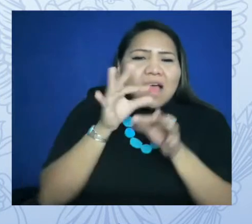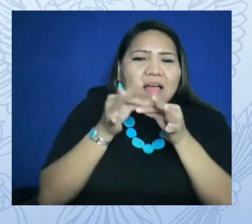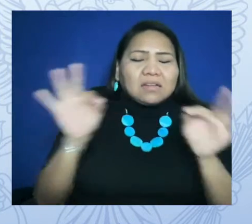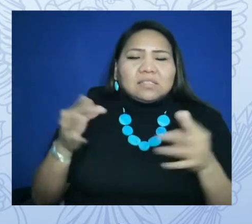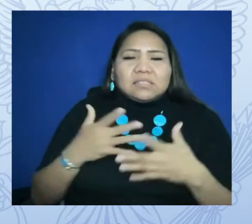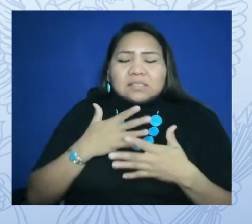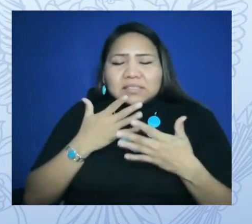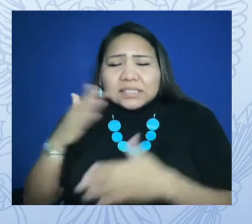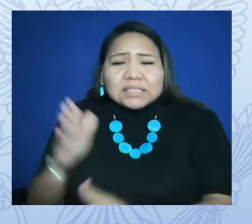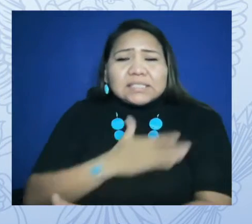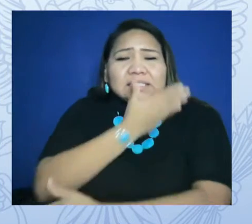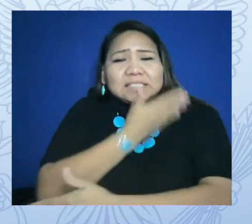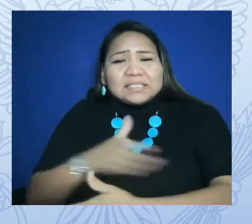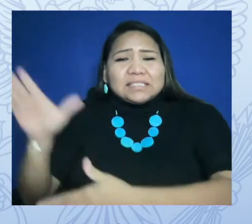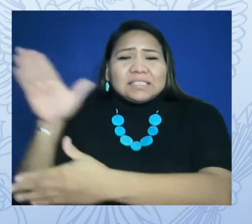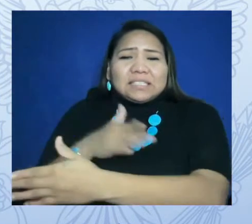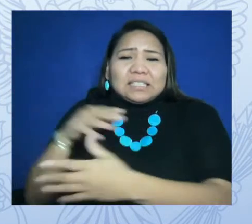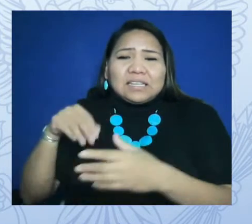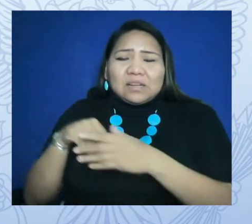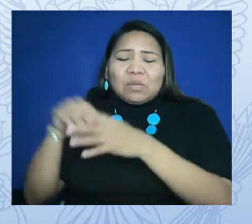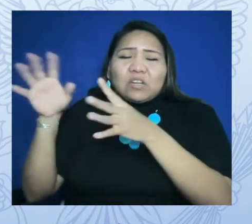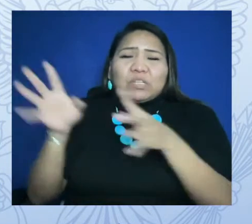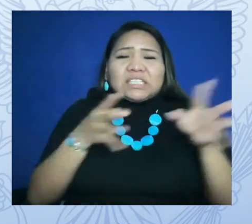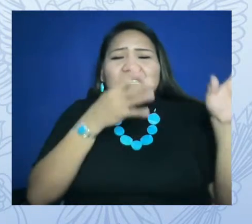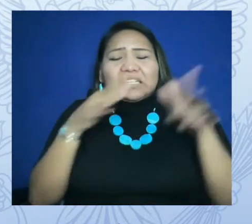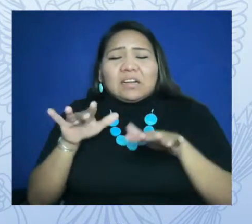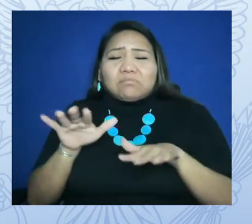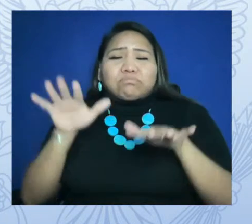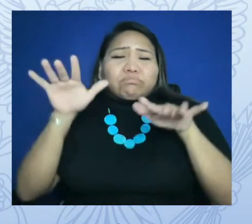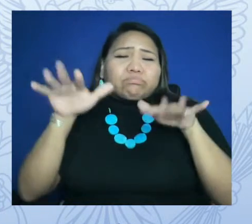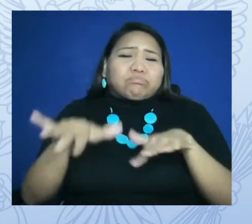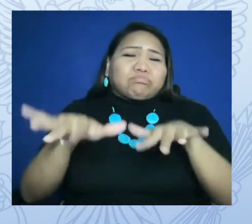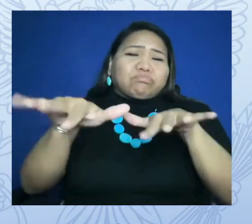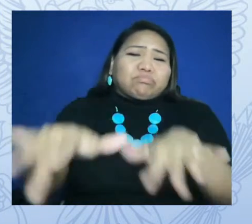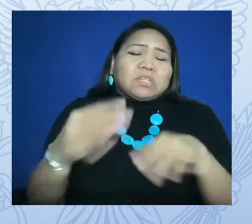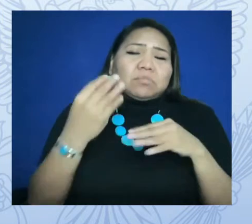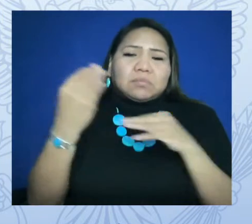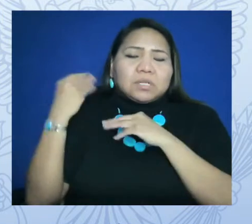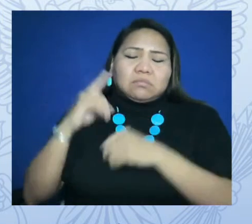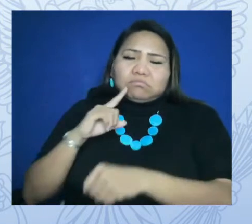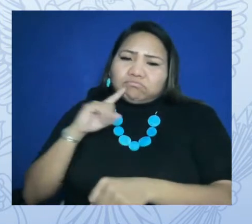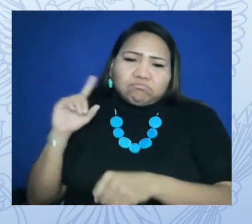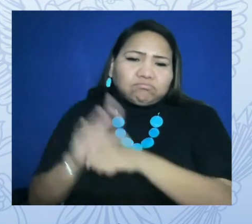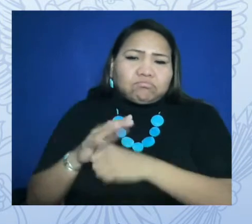The memorial is dedicated to soldiers like Specialist Lori Piestewa,